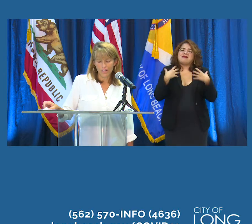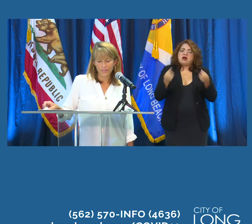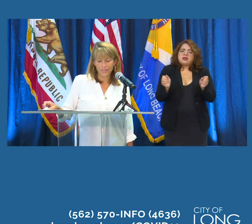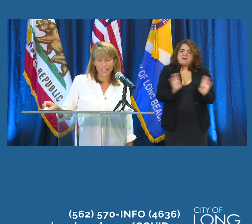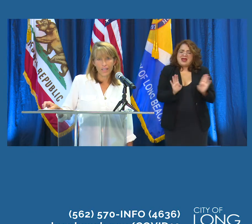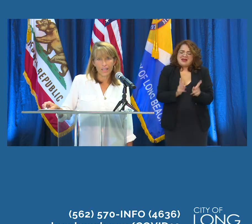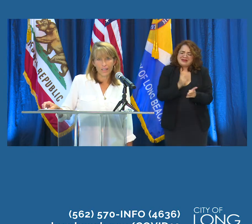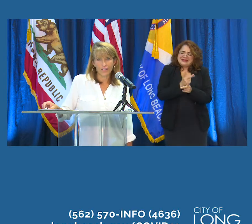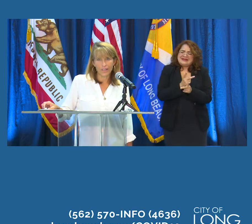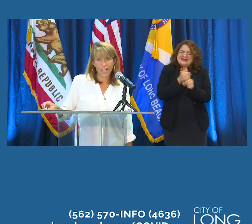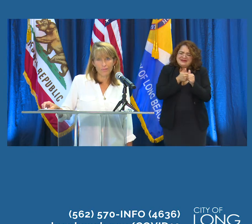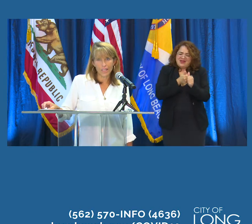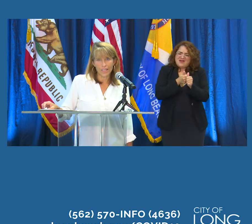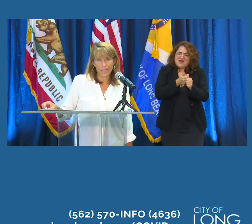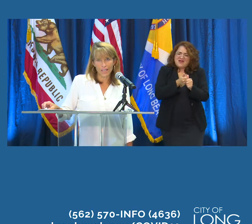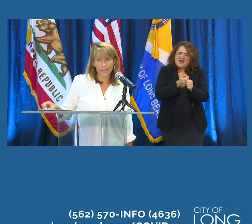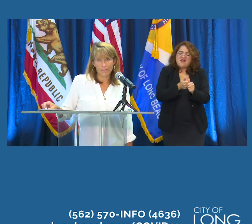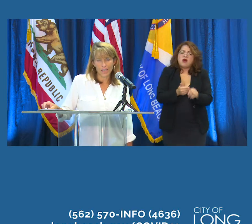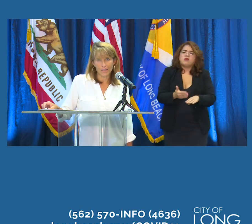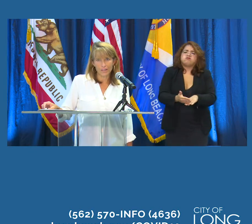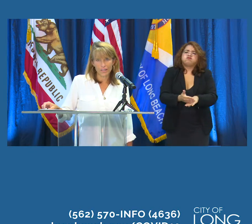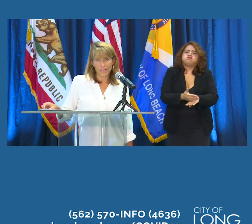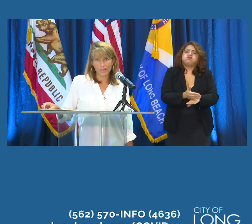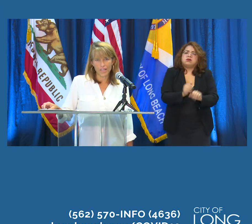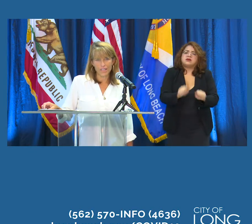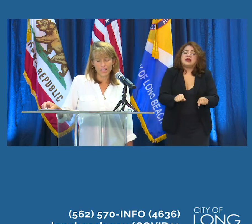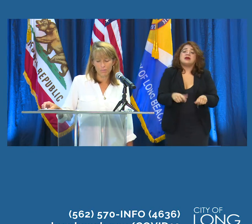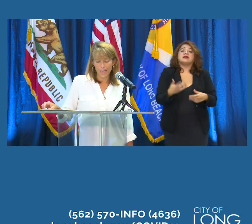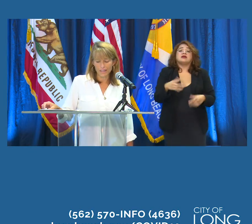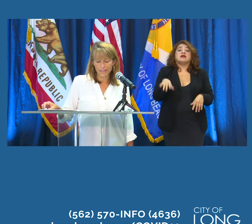We're also seeing a slight uptake in our utilization of ICU beds.